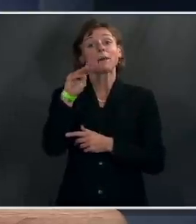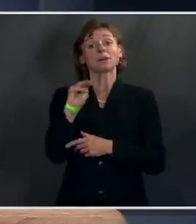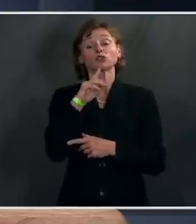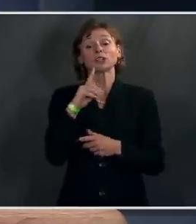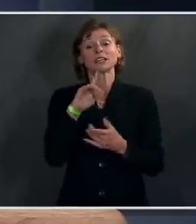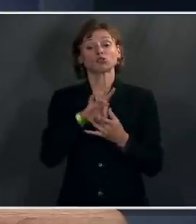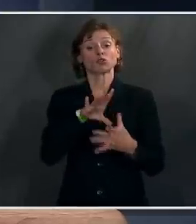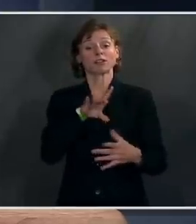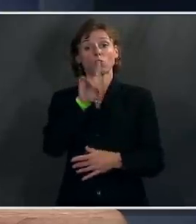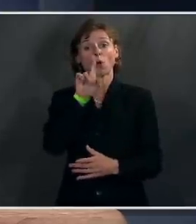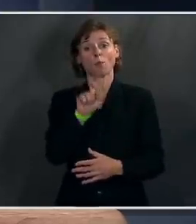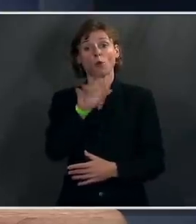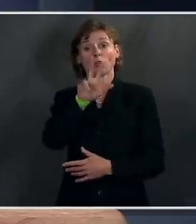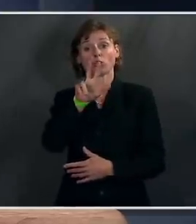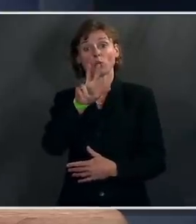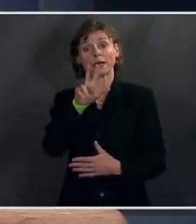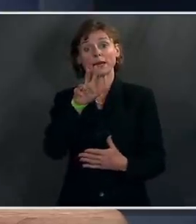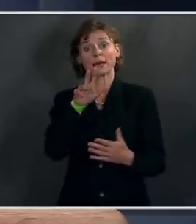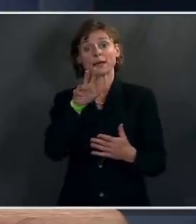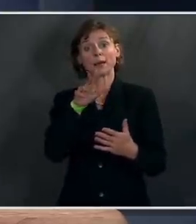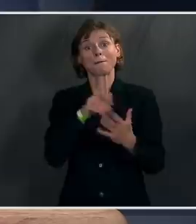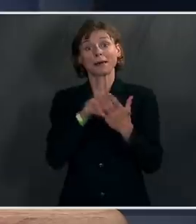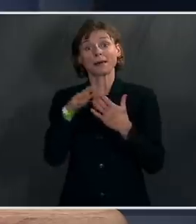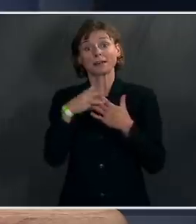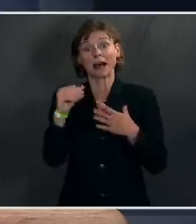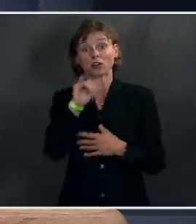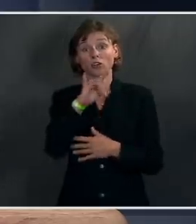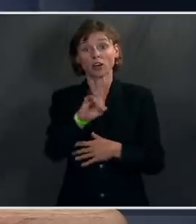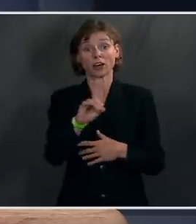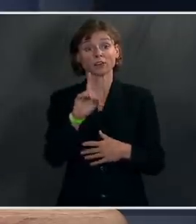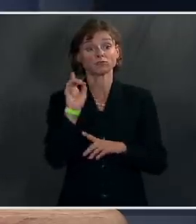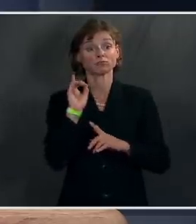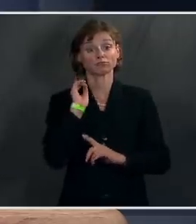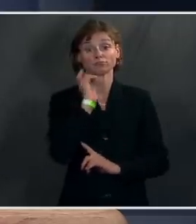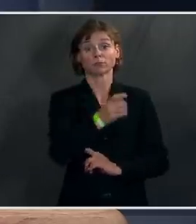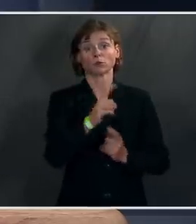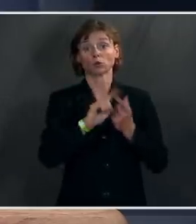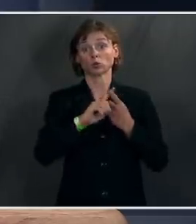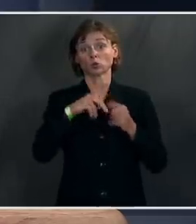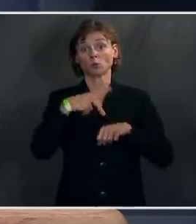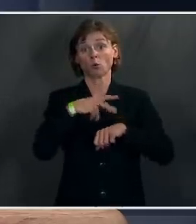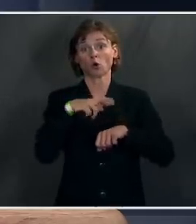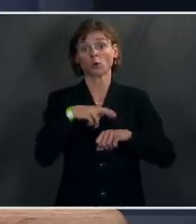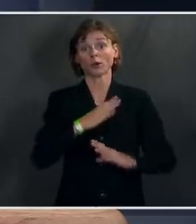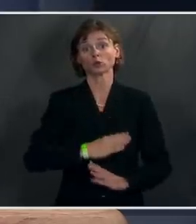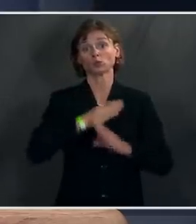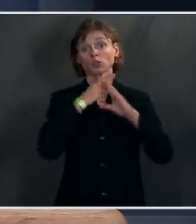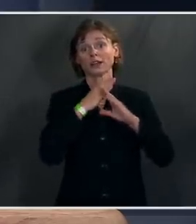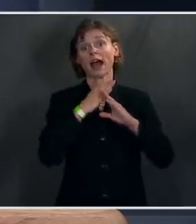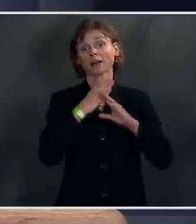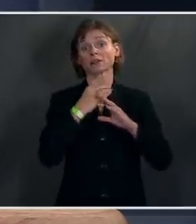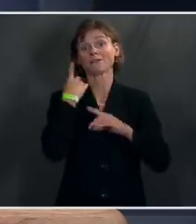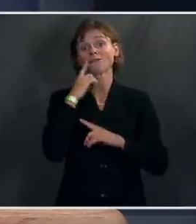allocated by Congress that port to Puerto Rico that can be deployed to protect against future climate disasters.